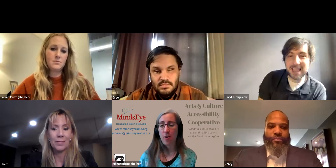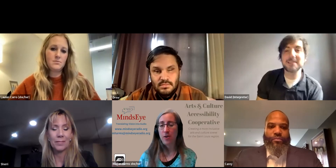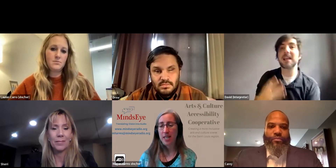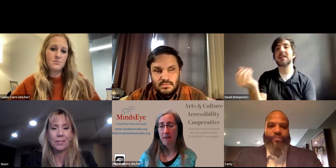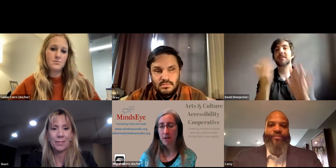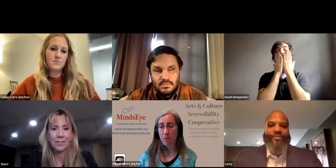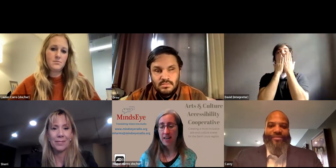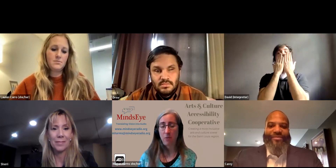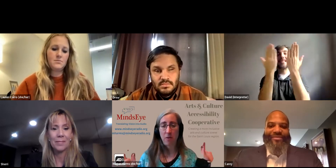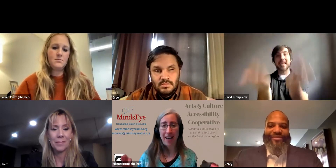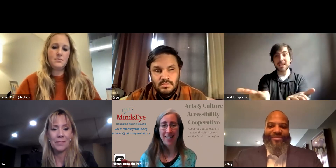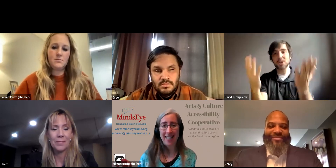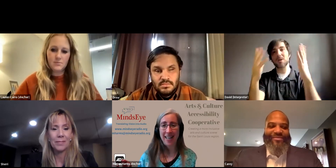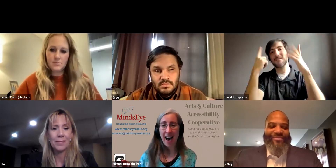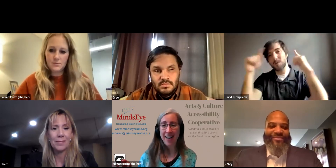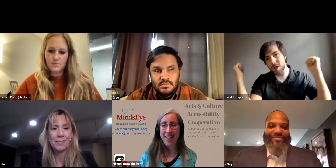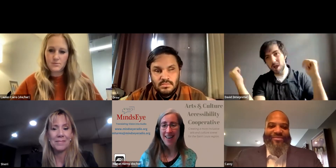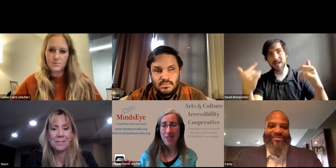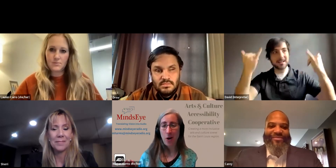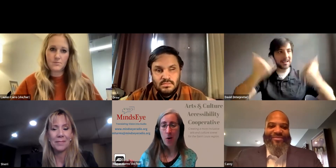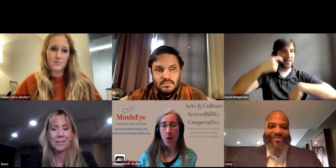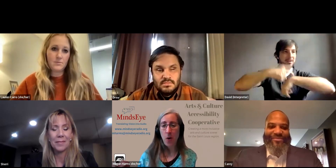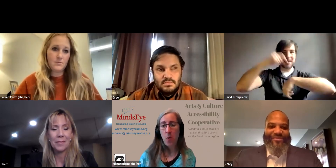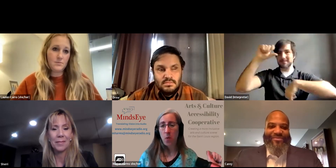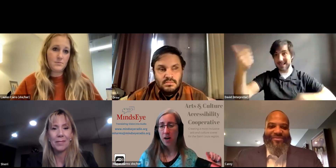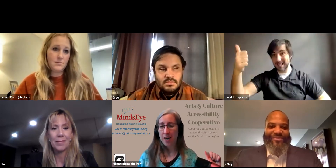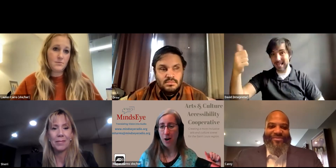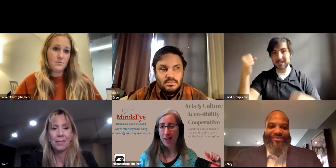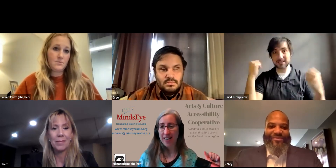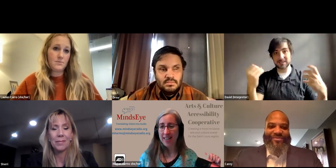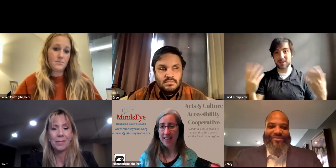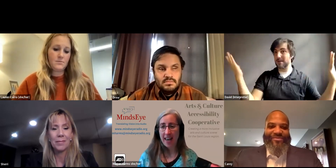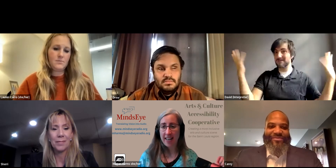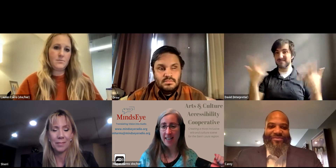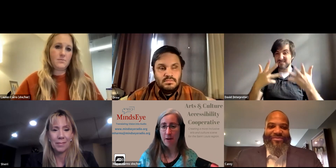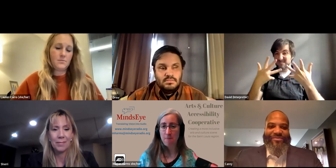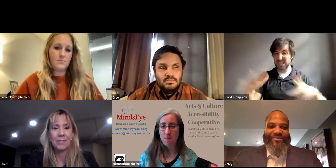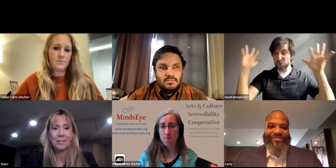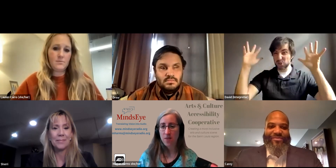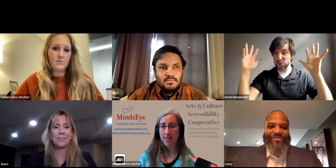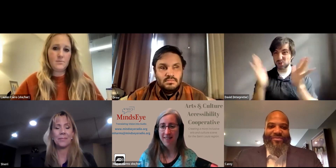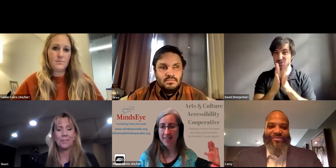, everyone. We are at 10:00. We'll call it.